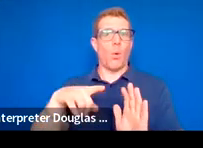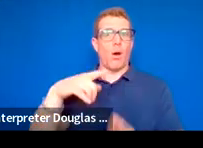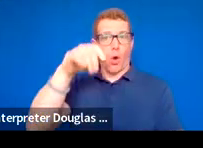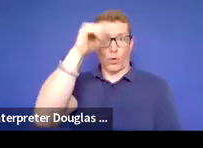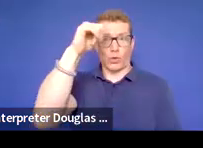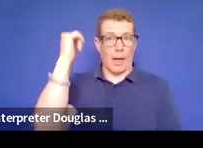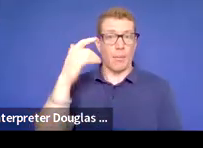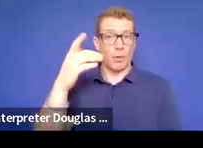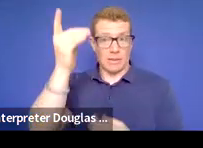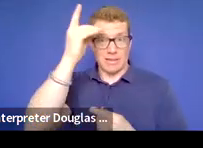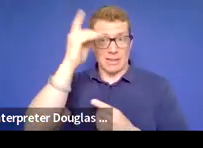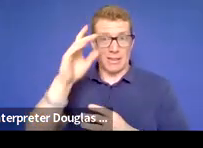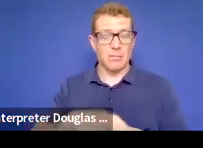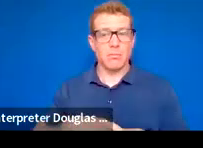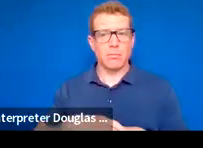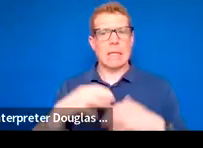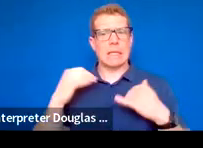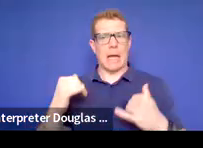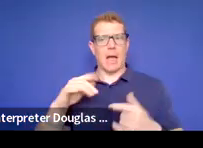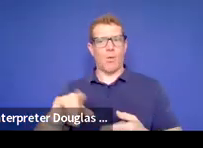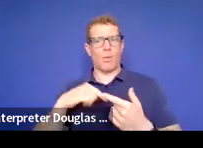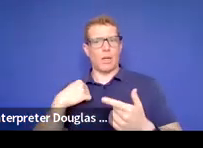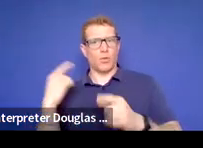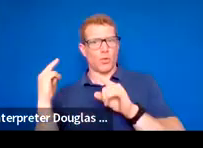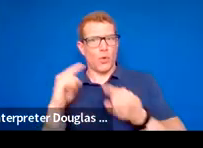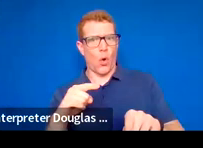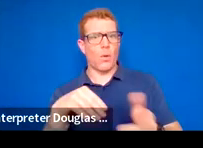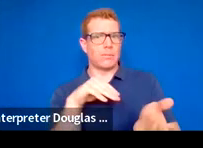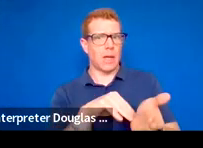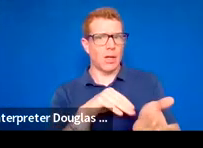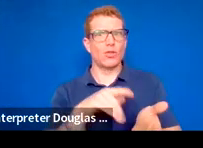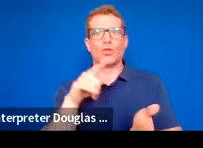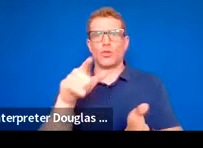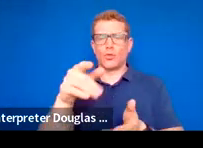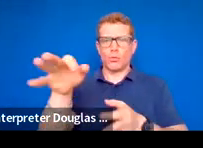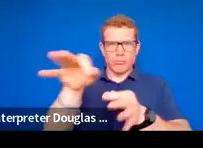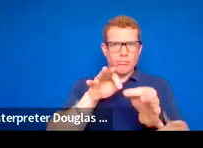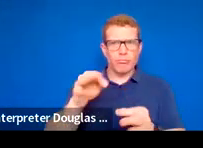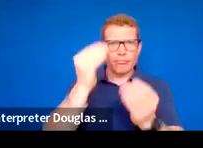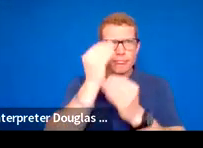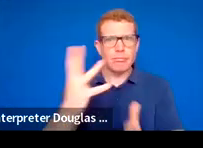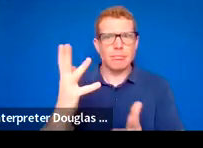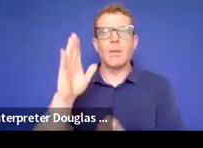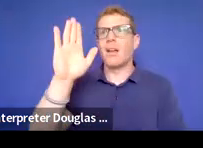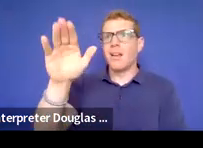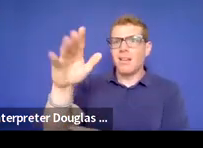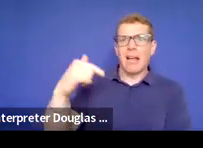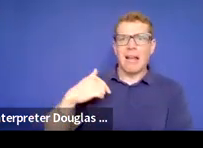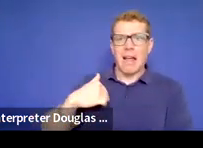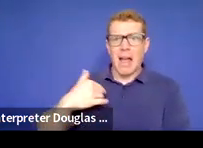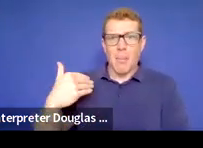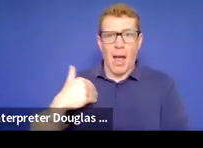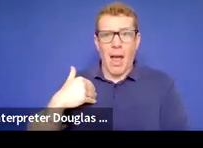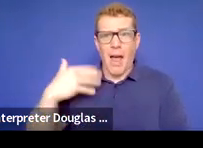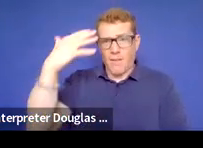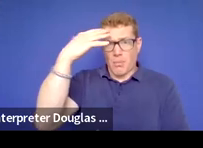And we say, Hey, hey? I'm having but i'm 83 years old, Don't I get normal memory loss?